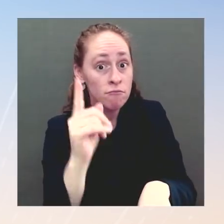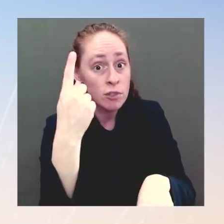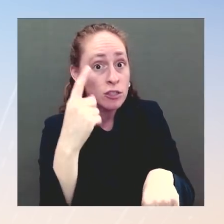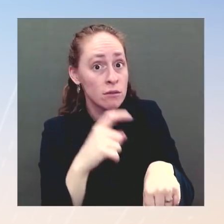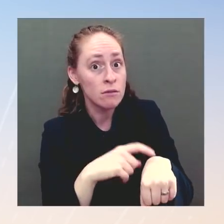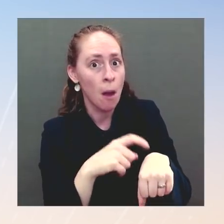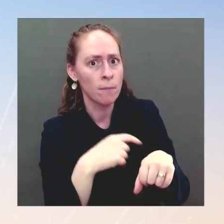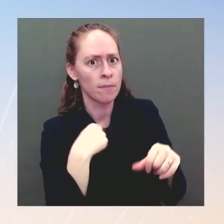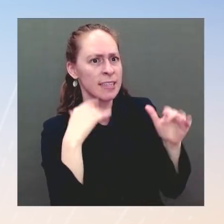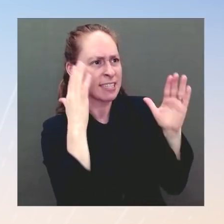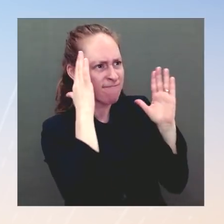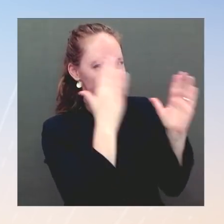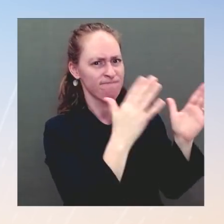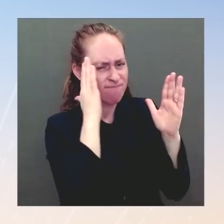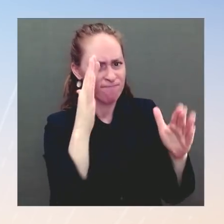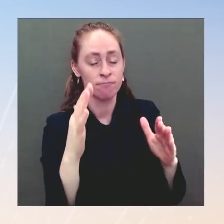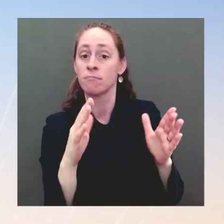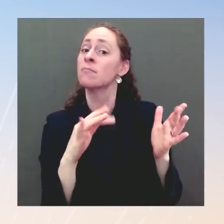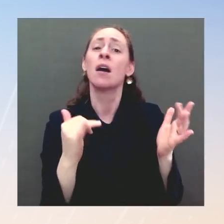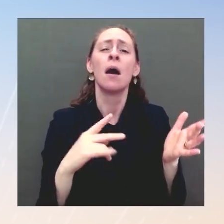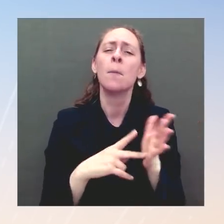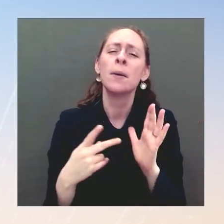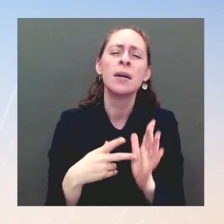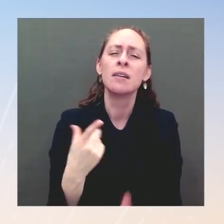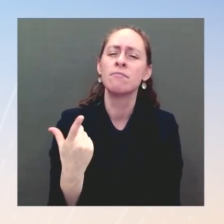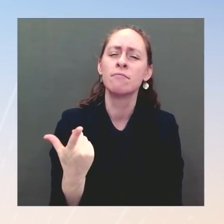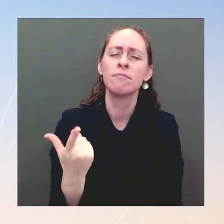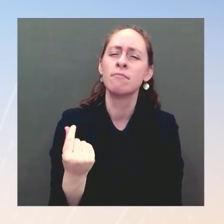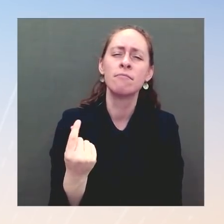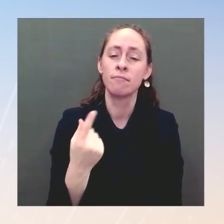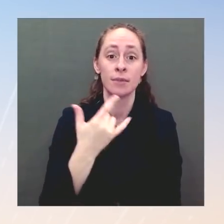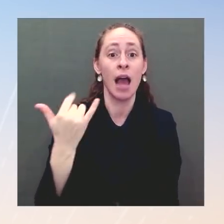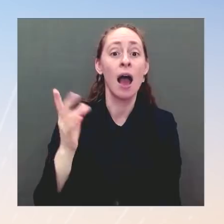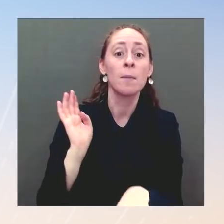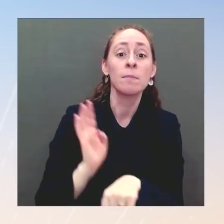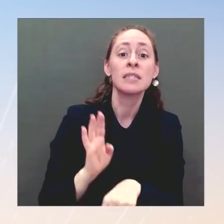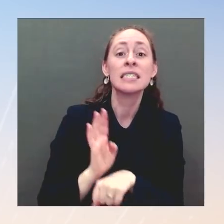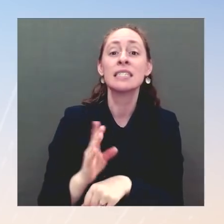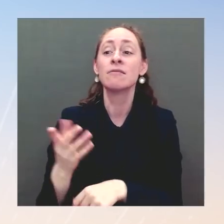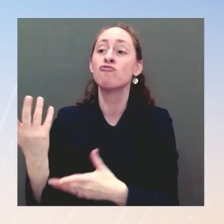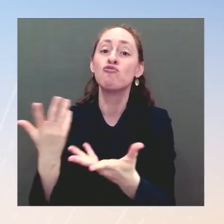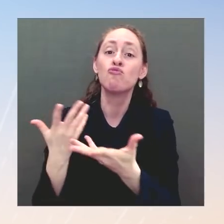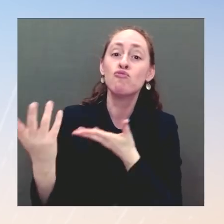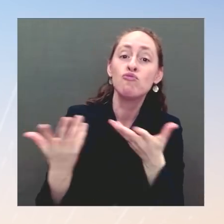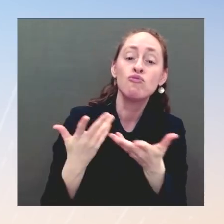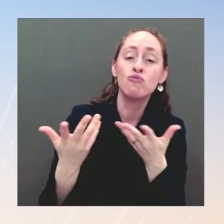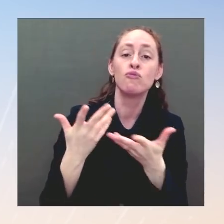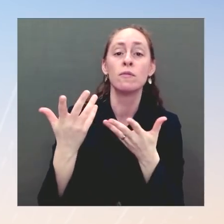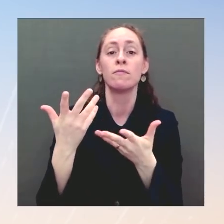with the United States or Europe, and their assets in the financial system will be frozen. They are the glorified piggybanks --